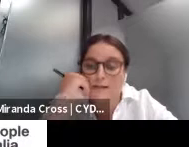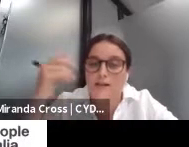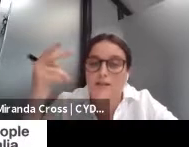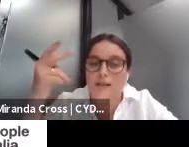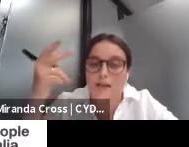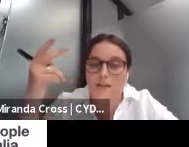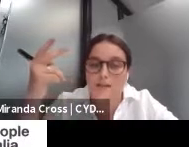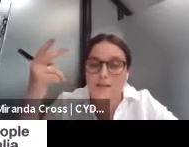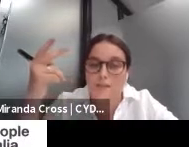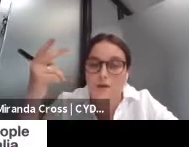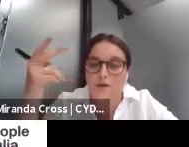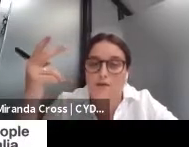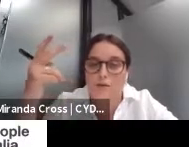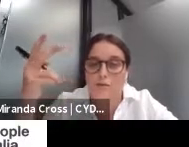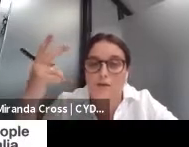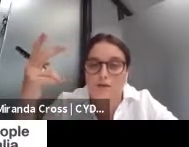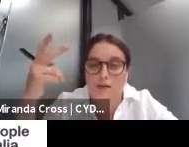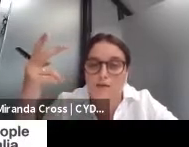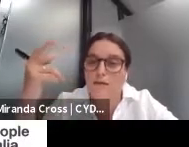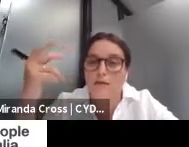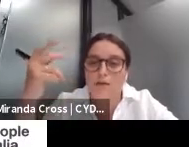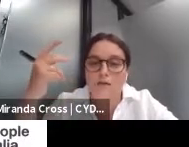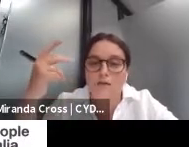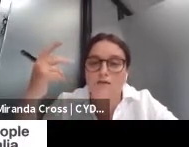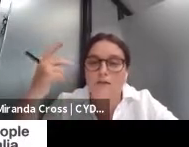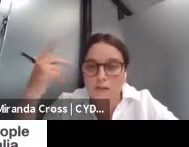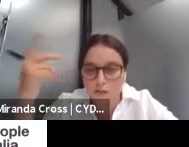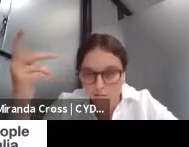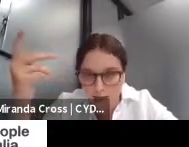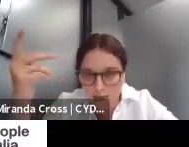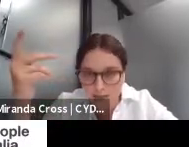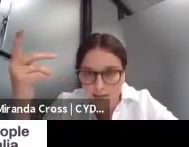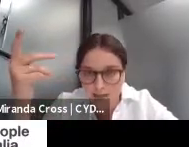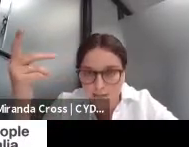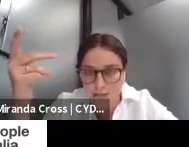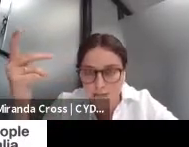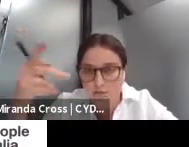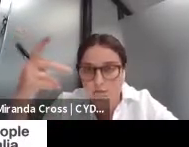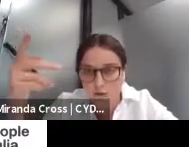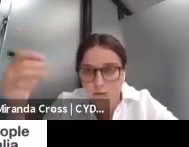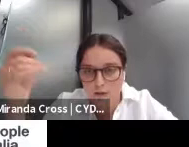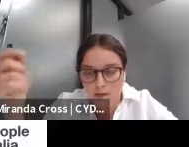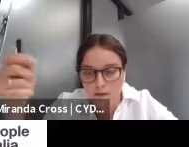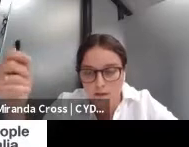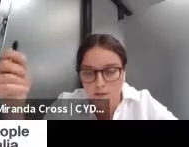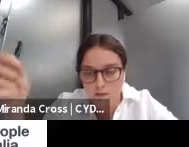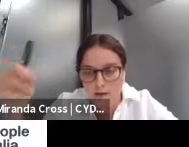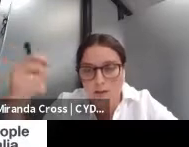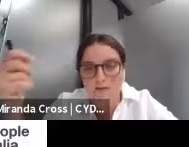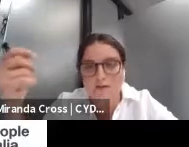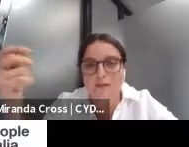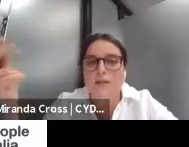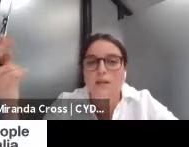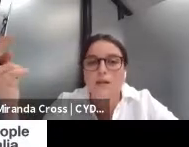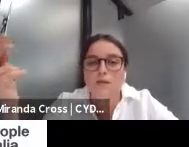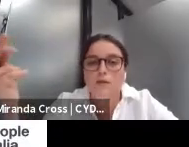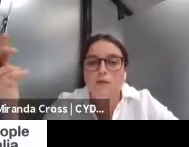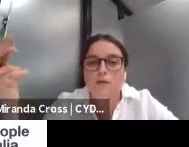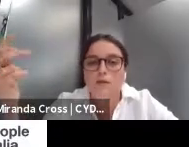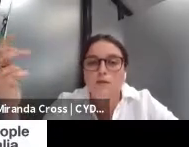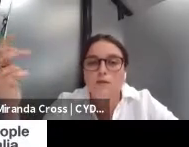these results will actually determine if a person has met access, or not to the NDIS . So I guess the access